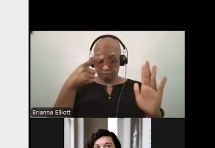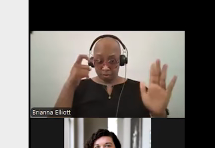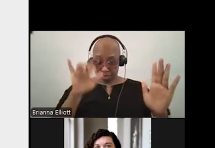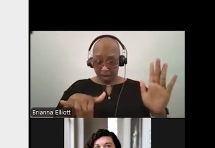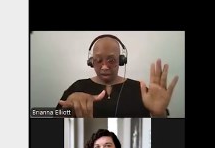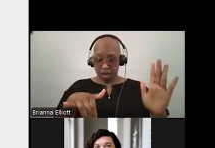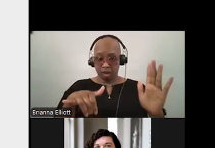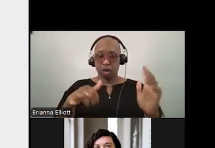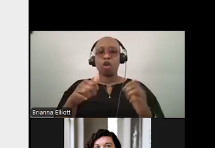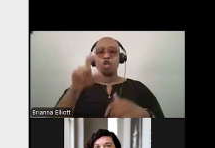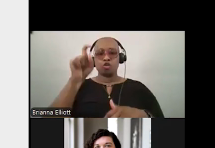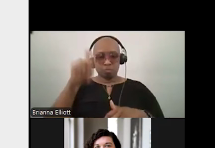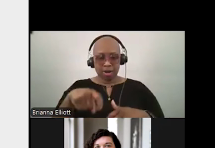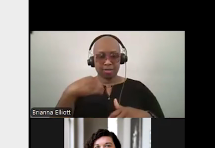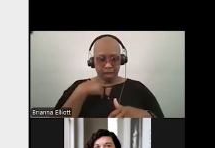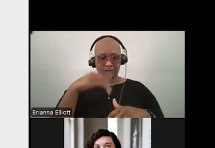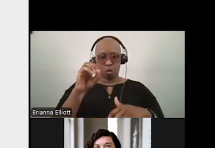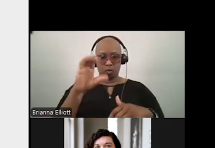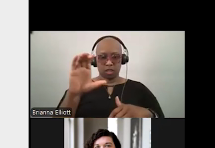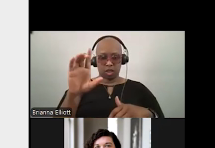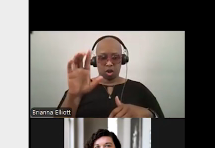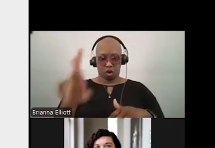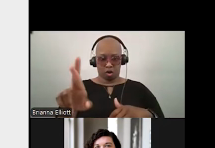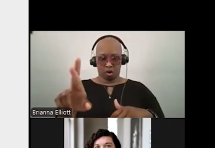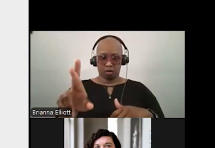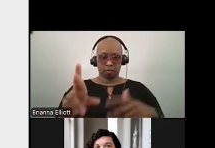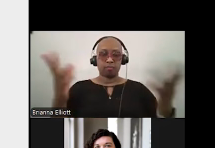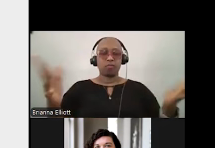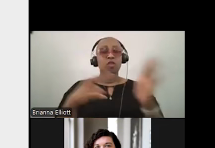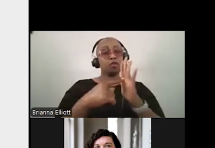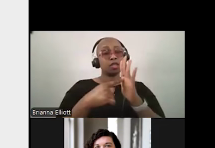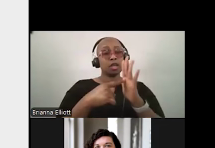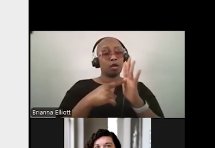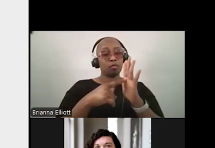don't know, a picture of an address and you'd send it to a friend on your phone? It's just a JPEG,